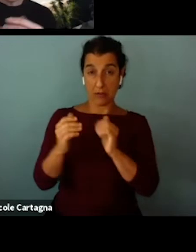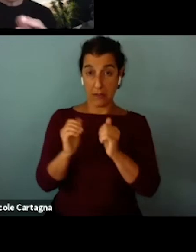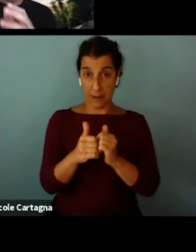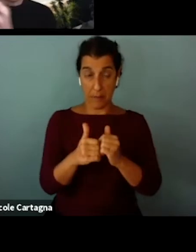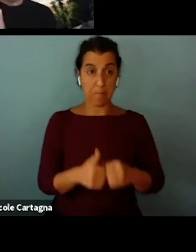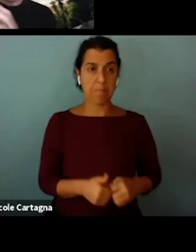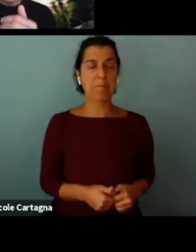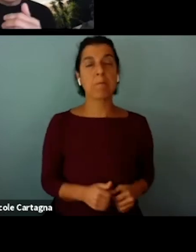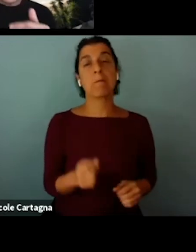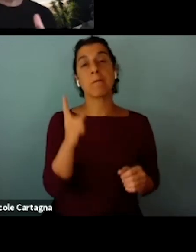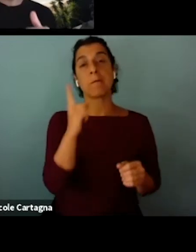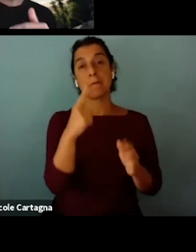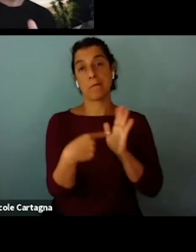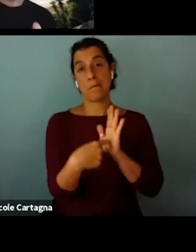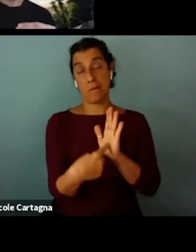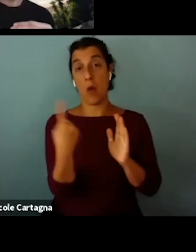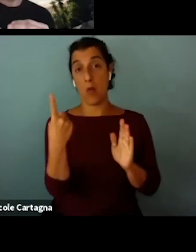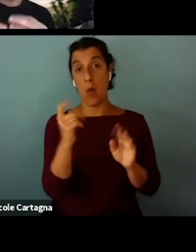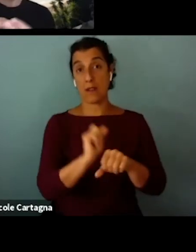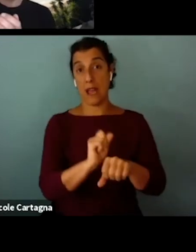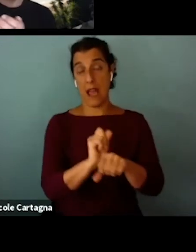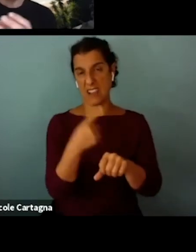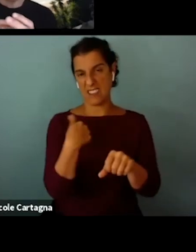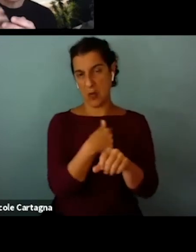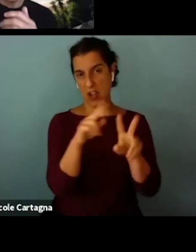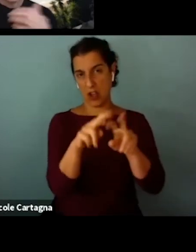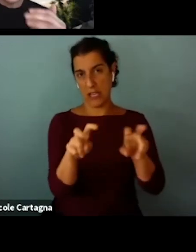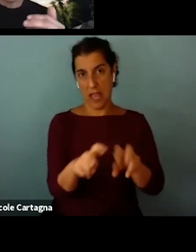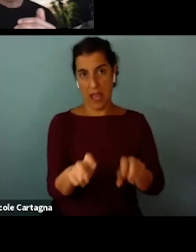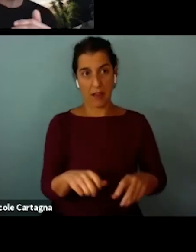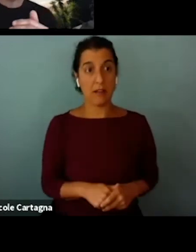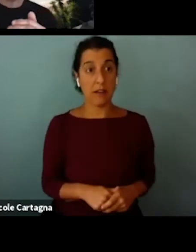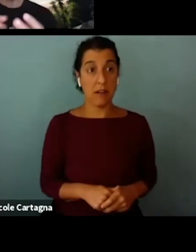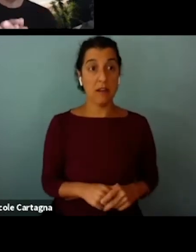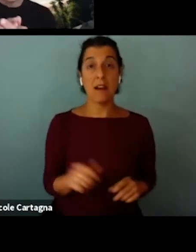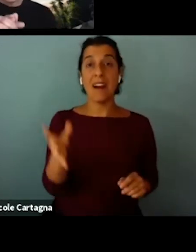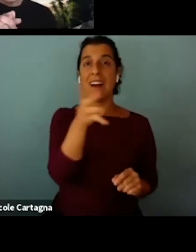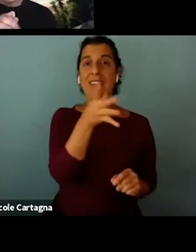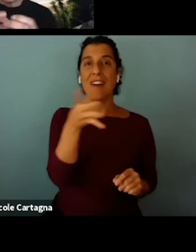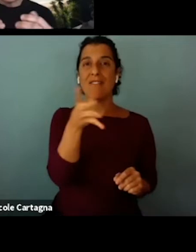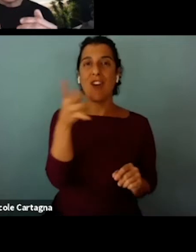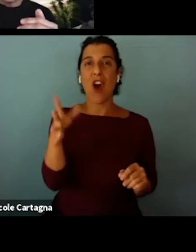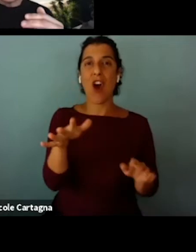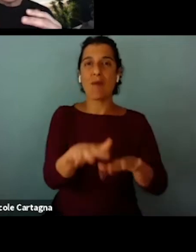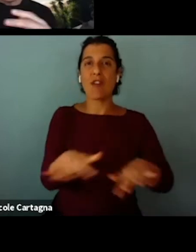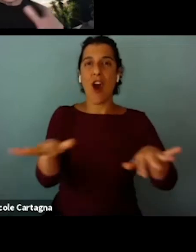example of one of the tasks that we're looking at so this is the farmyard task and in the farmyard